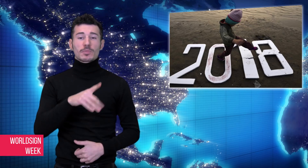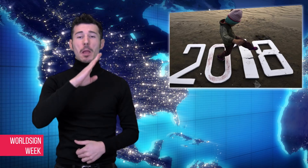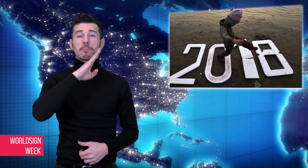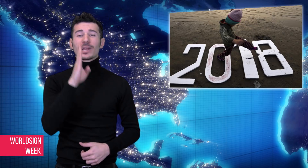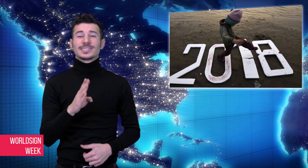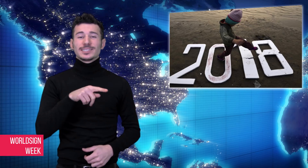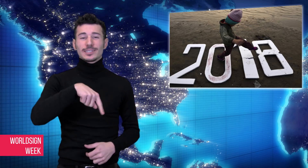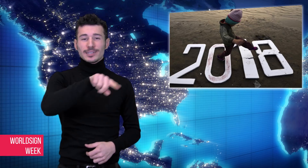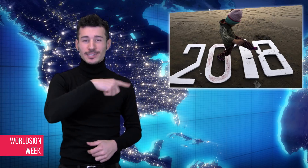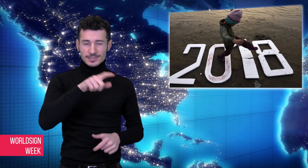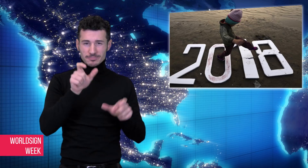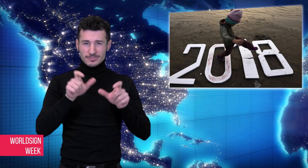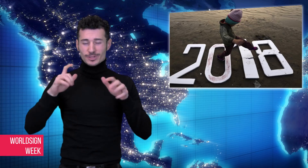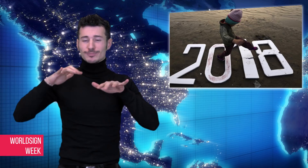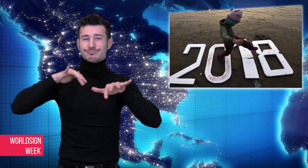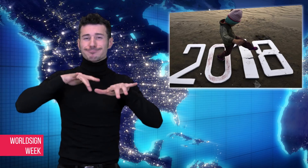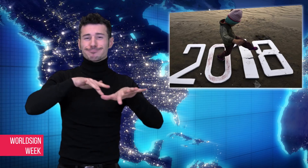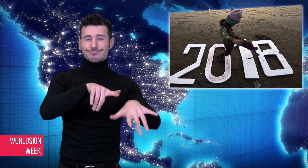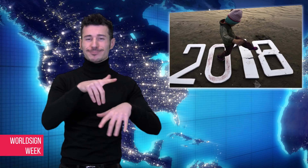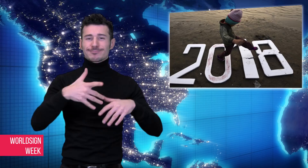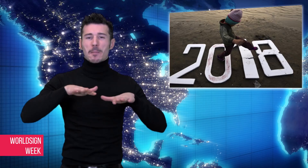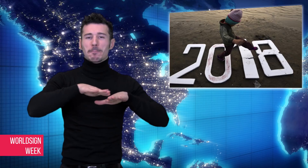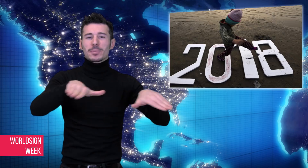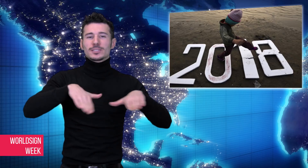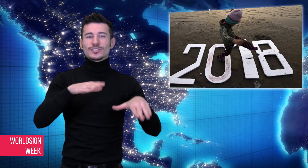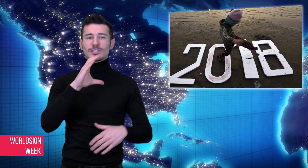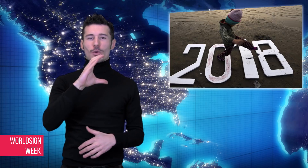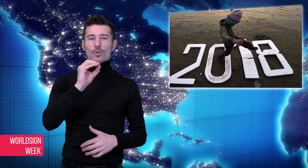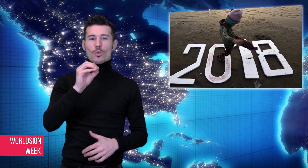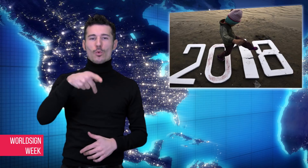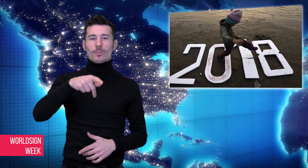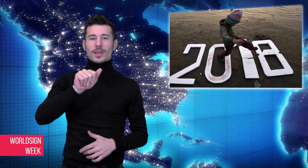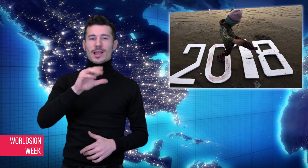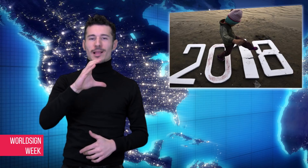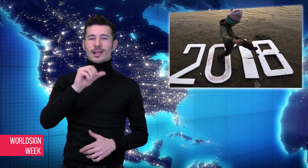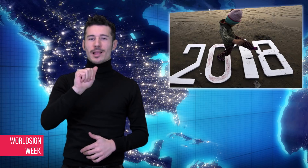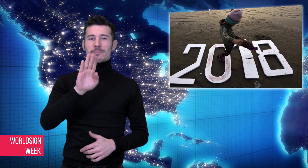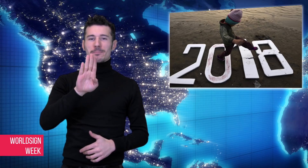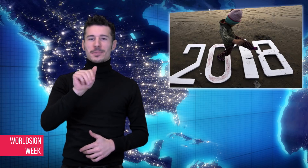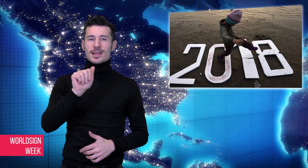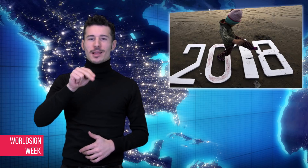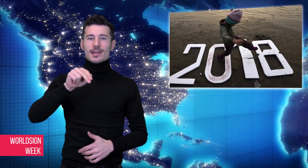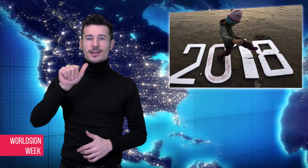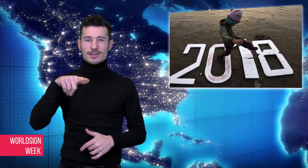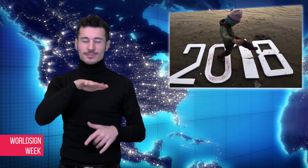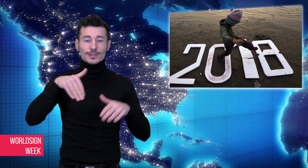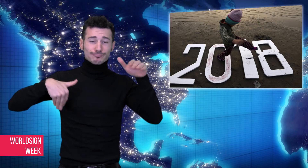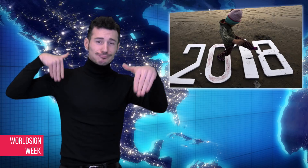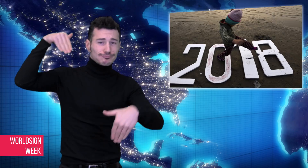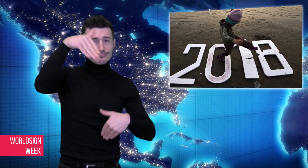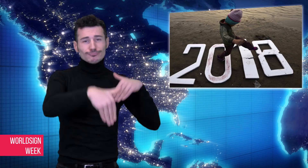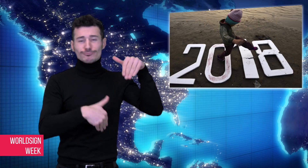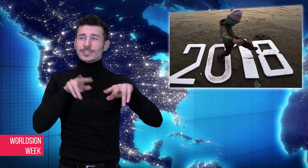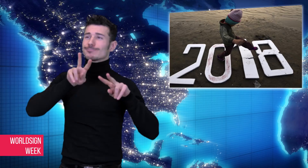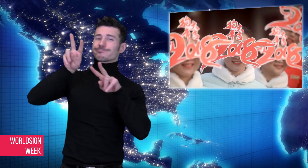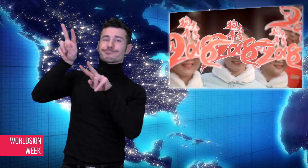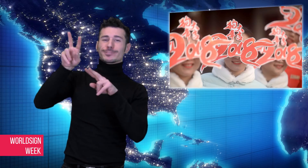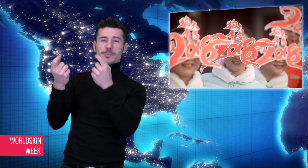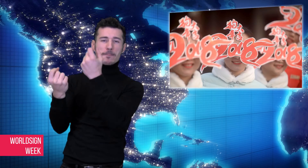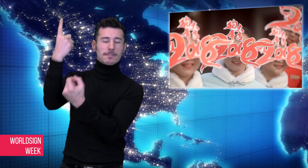Here at H3 World TV, we wish you